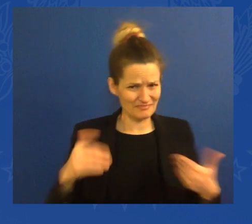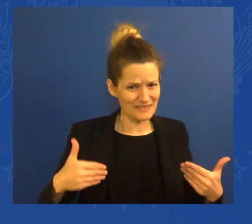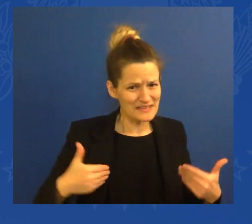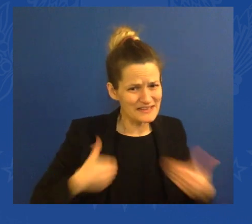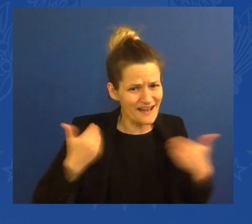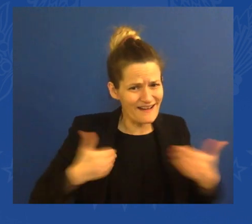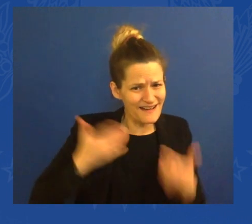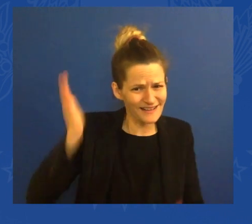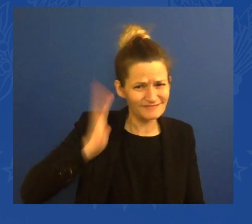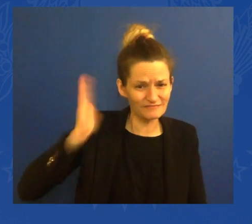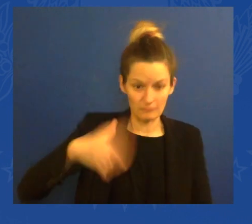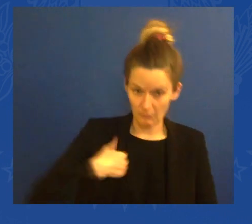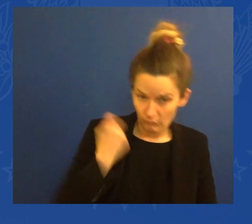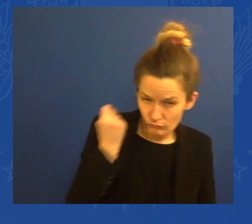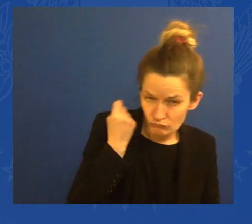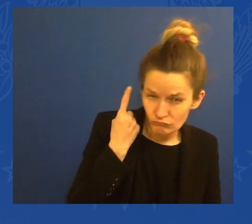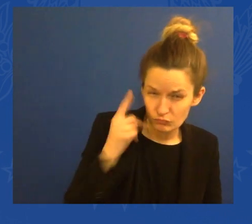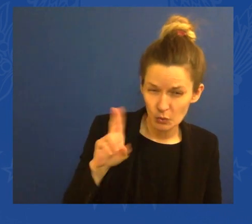better for me and my family.